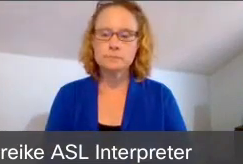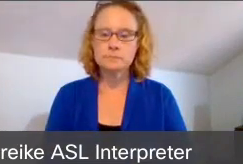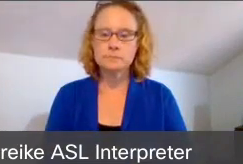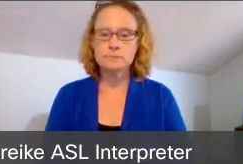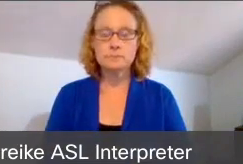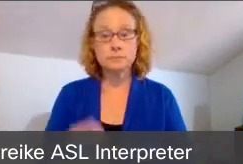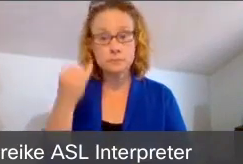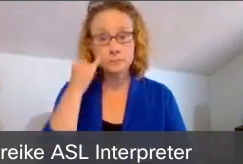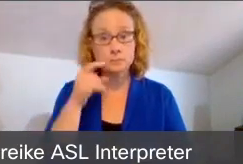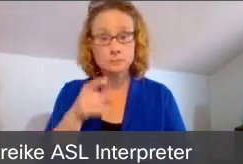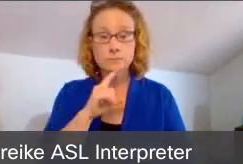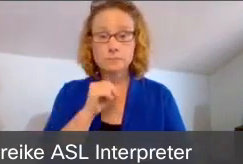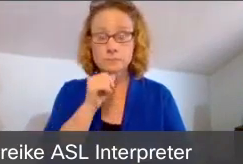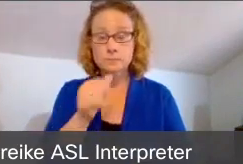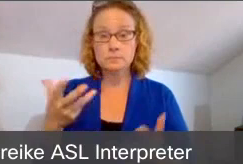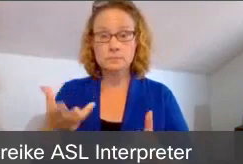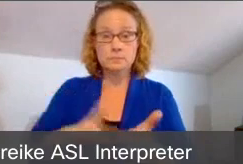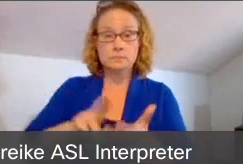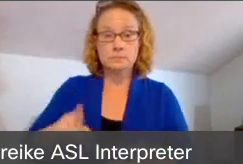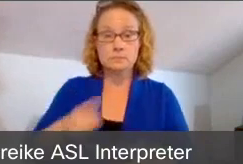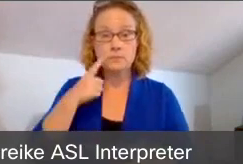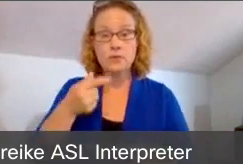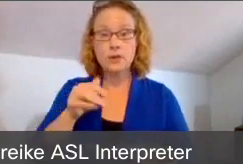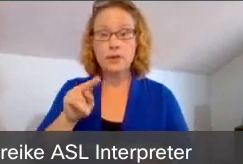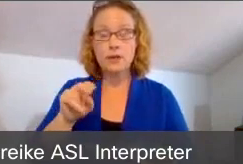If you are not already signed up for the GAINS listserv then I encourage